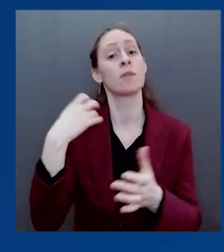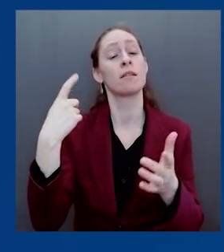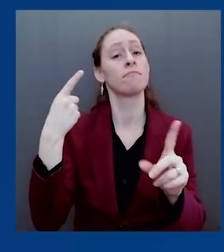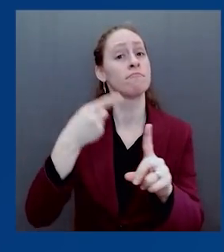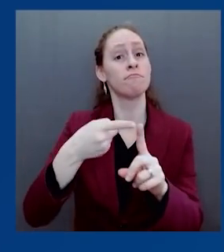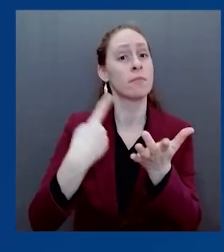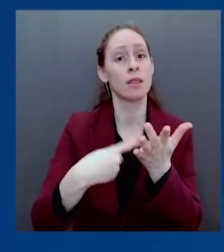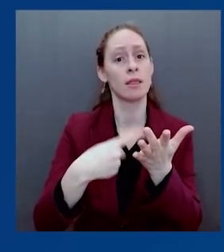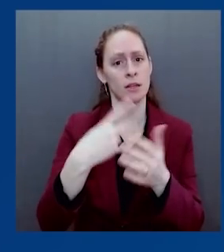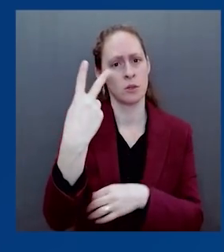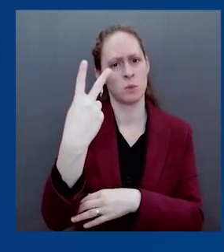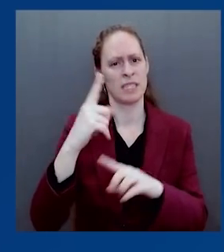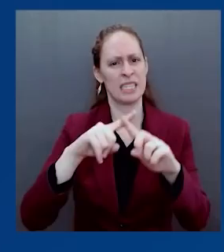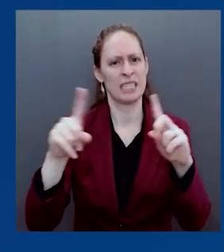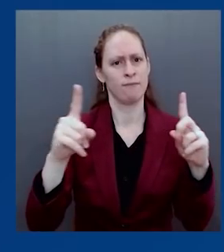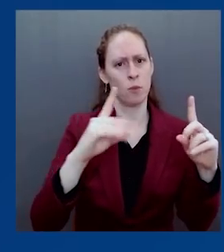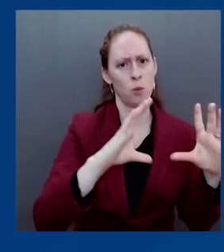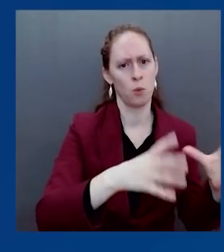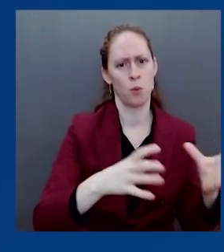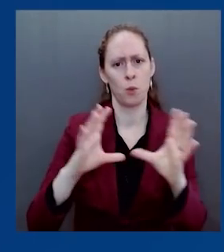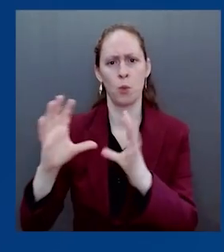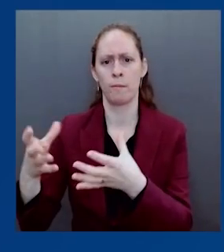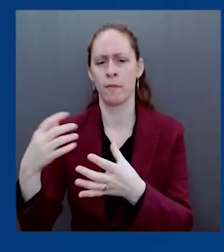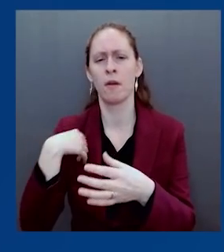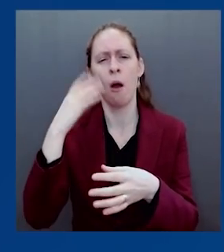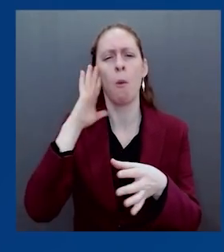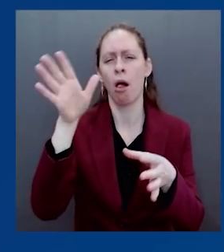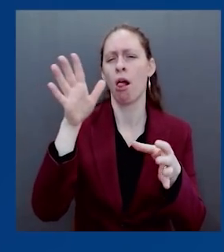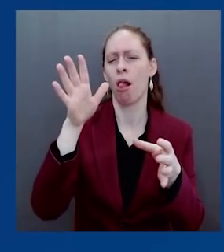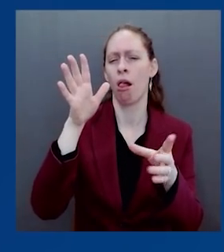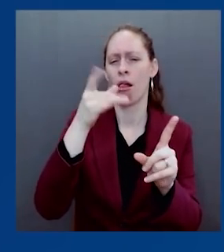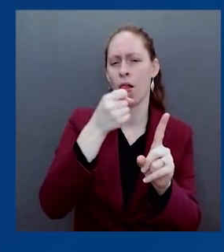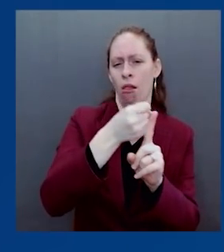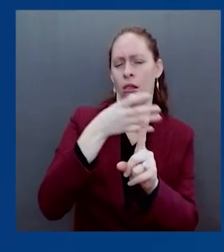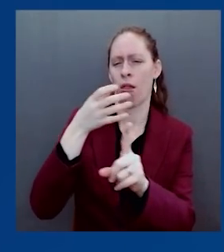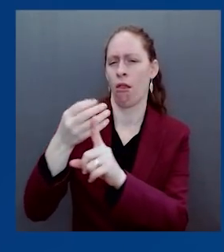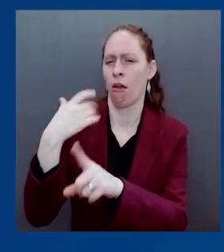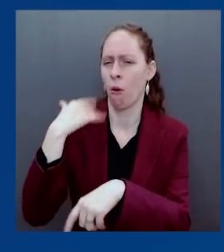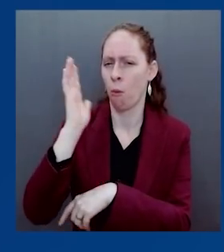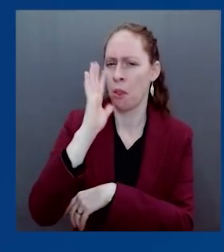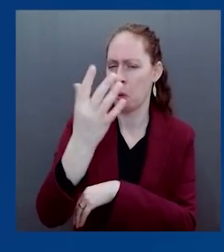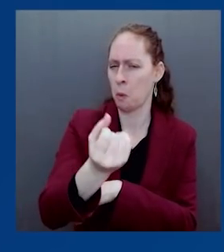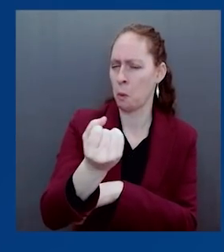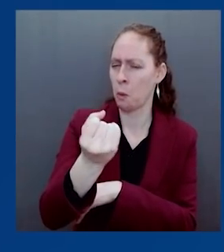and I'll get into those individual drugs in a moment. The other -- which I won't speak about very much,